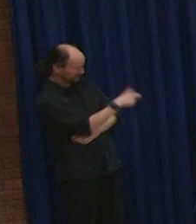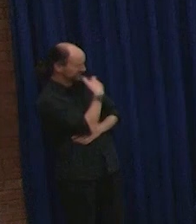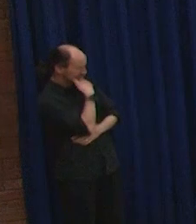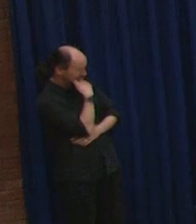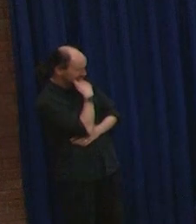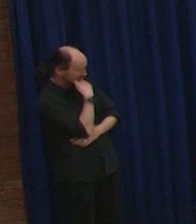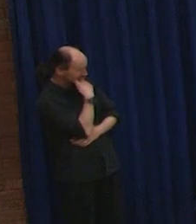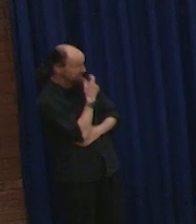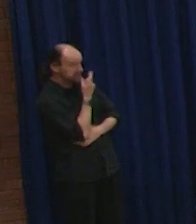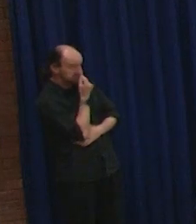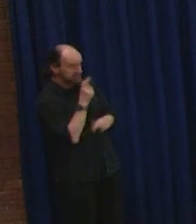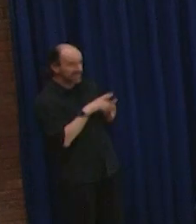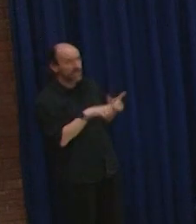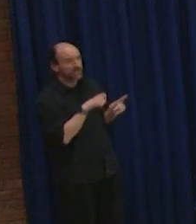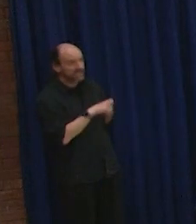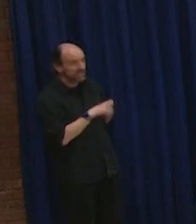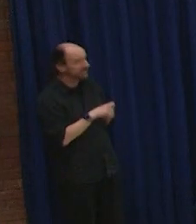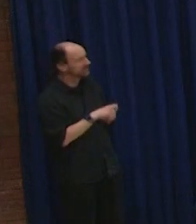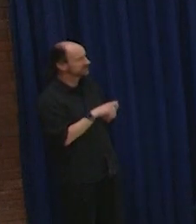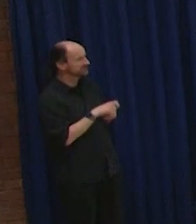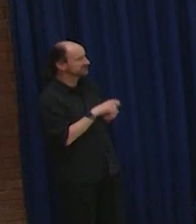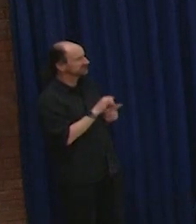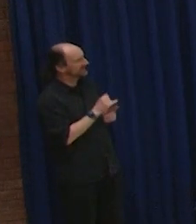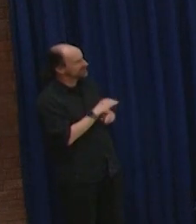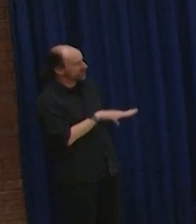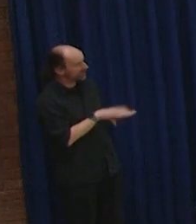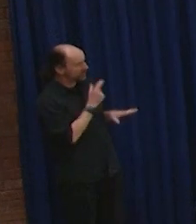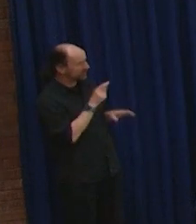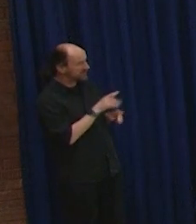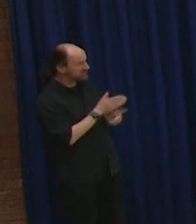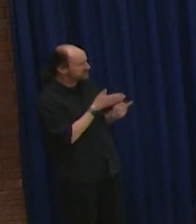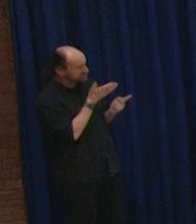you're also thinking about what it's not as well as what it is. Now, the important thing that we